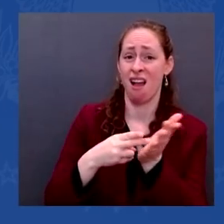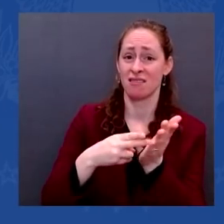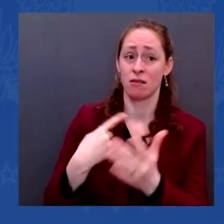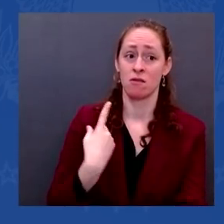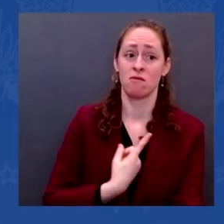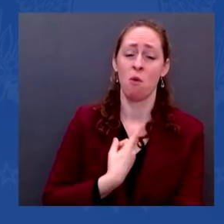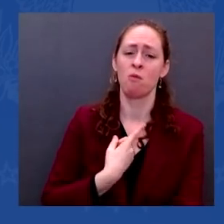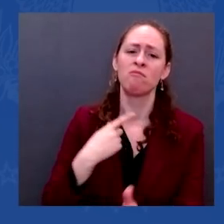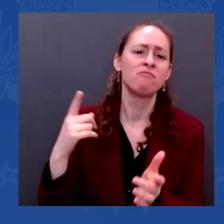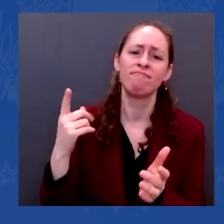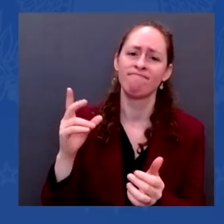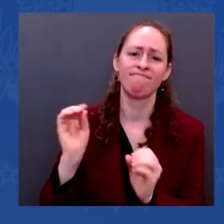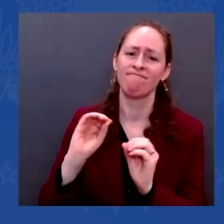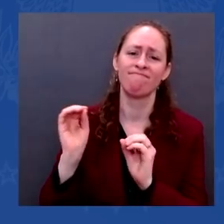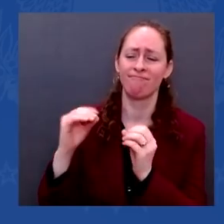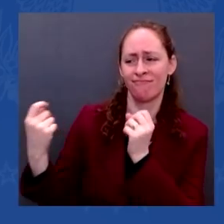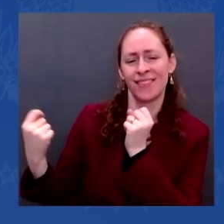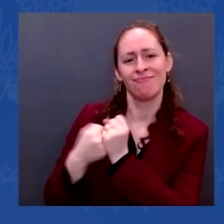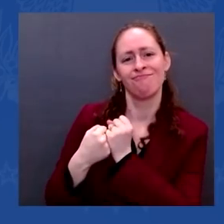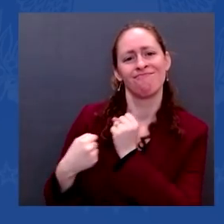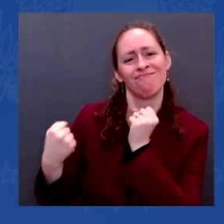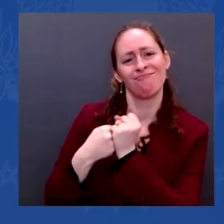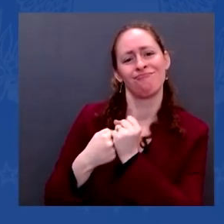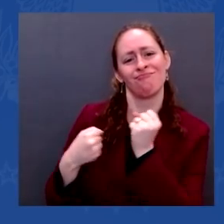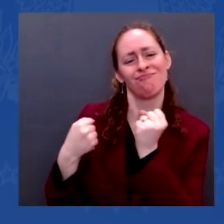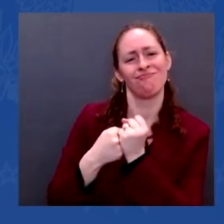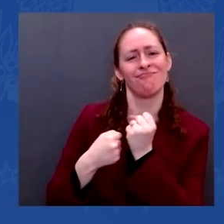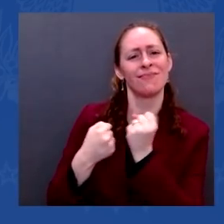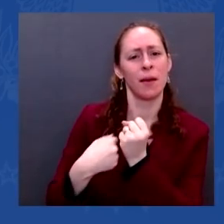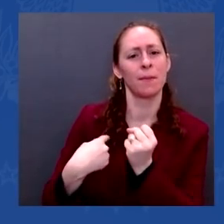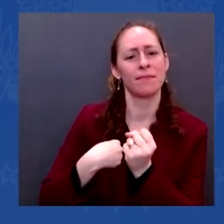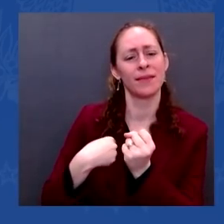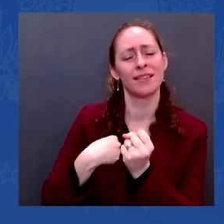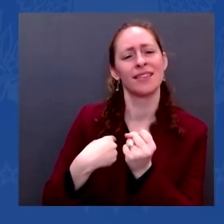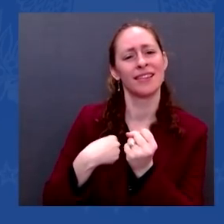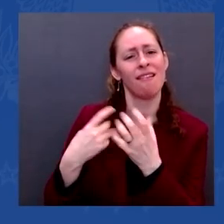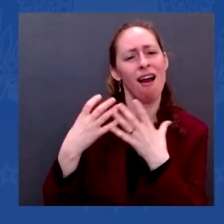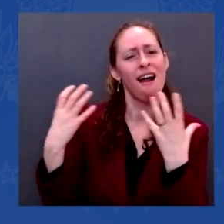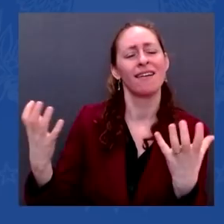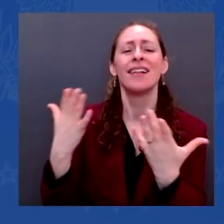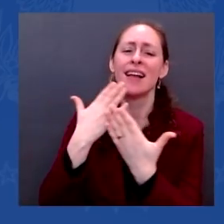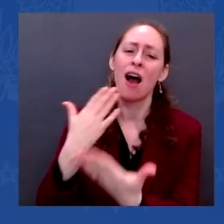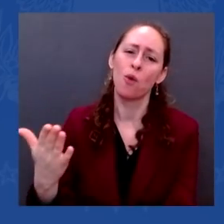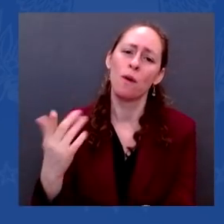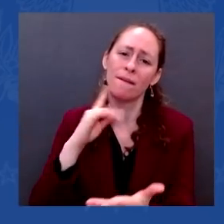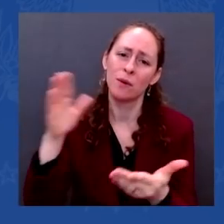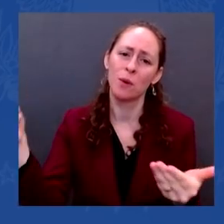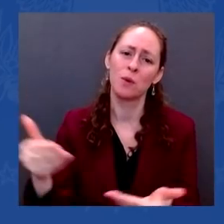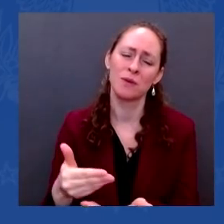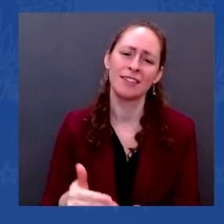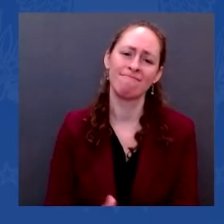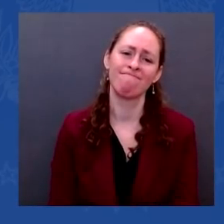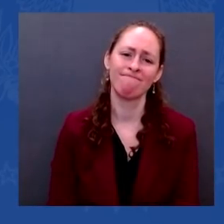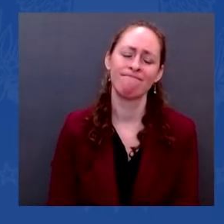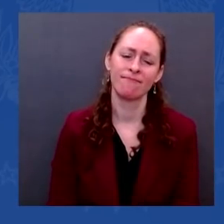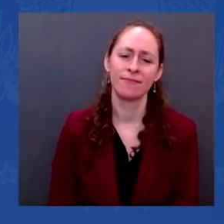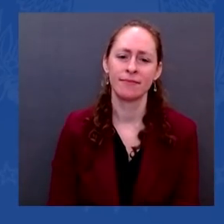But like I said, there's a lot more people who've done a lot more. And to my good friend Chris Coons --